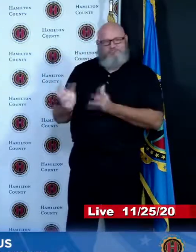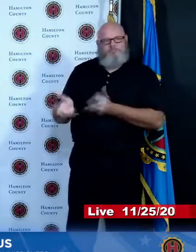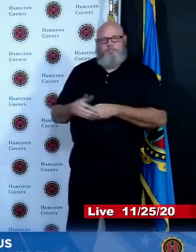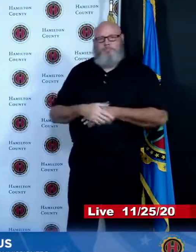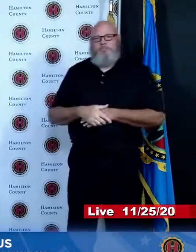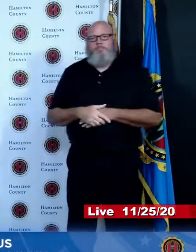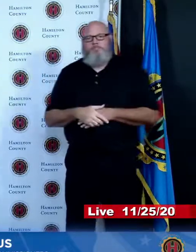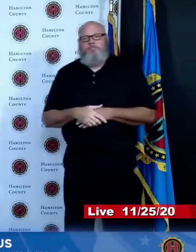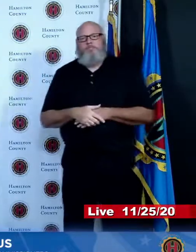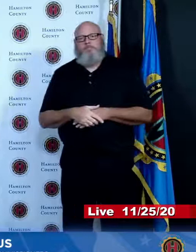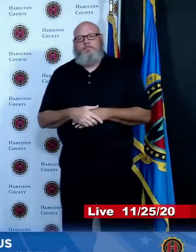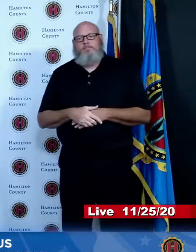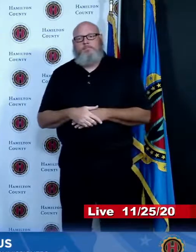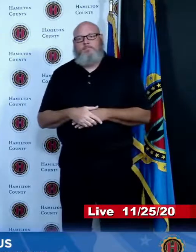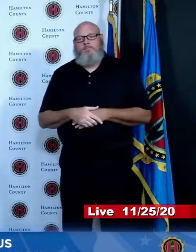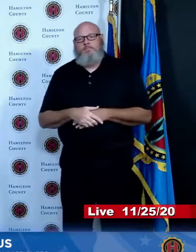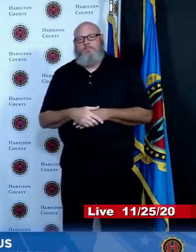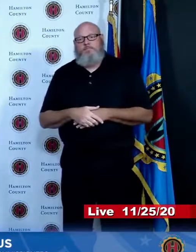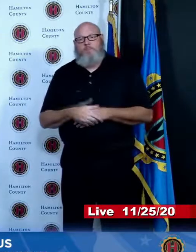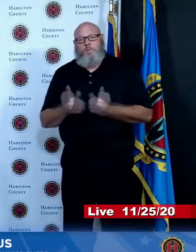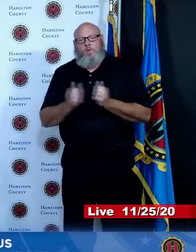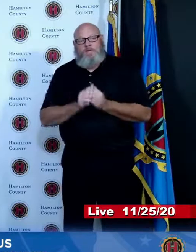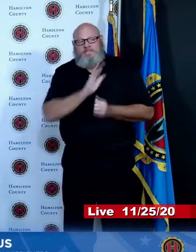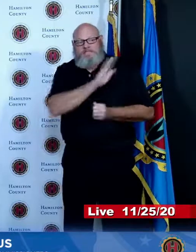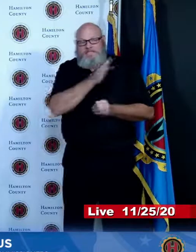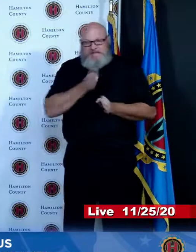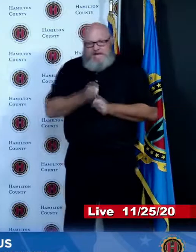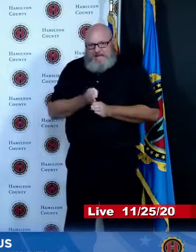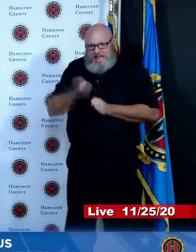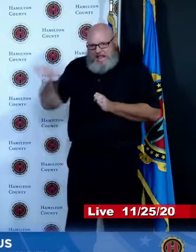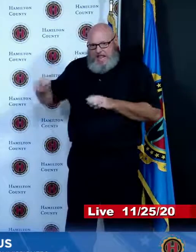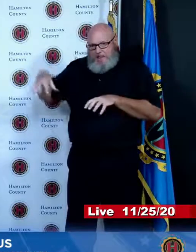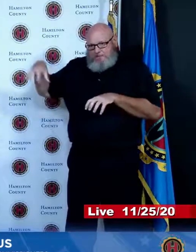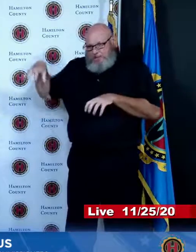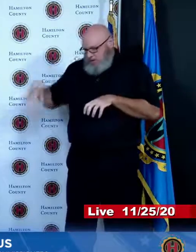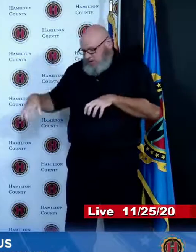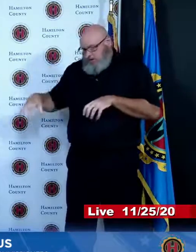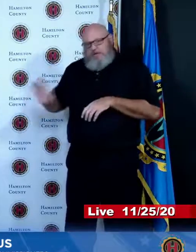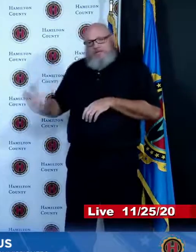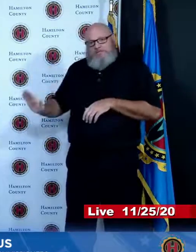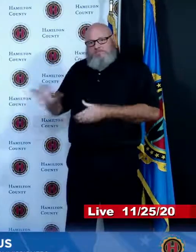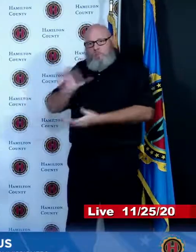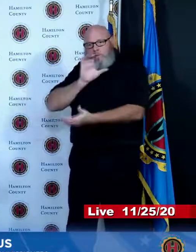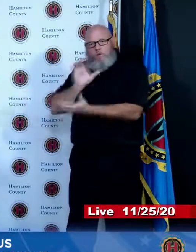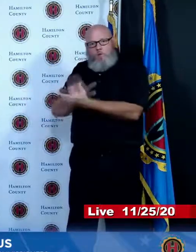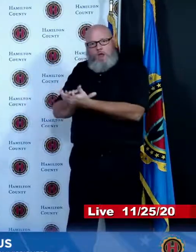this season for over 30 years my extended family from across Cincinnati and beyond have returned to